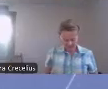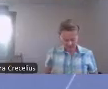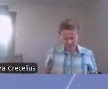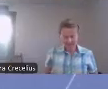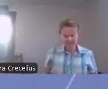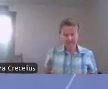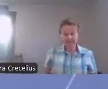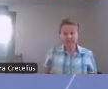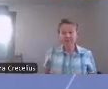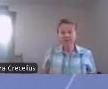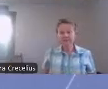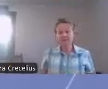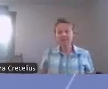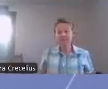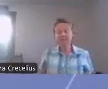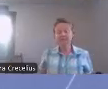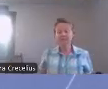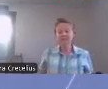in the process of doing that, we needed to get approval